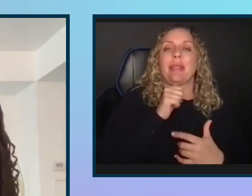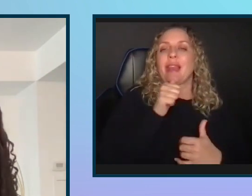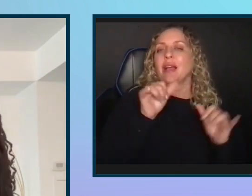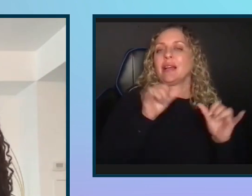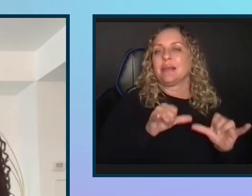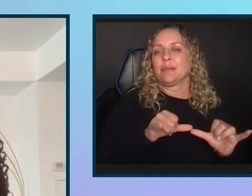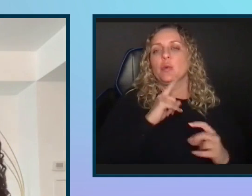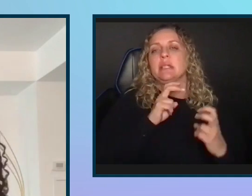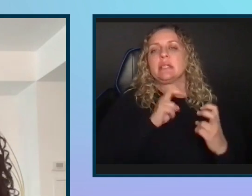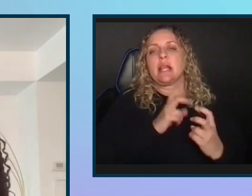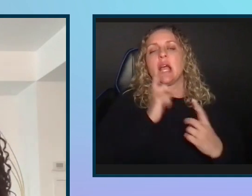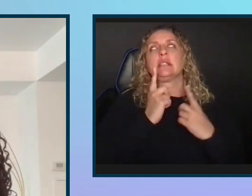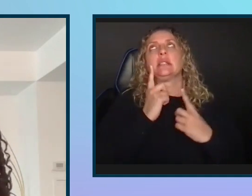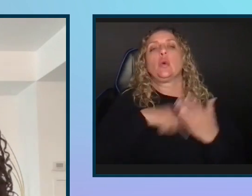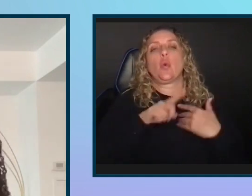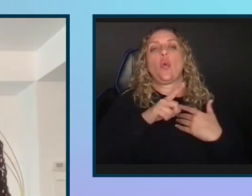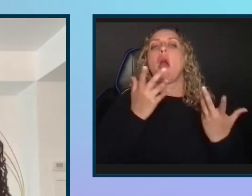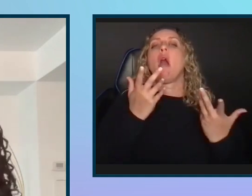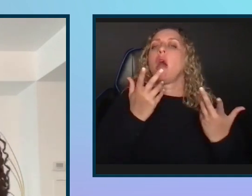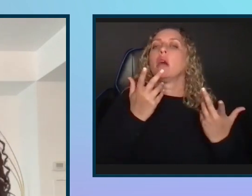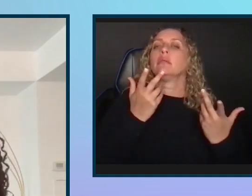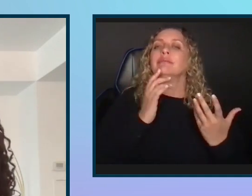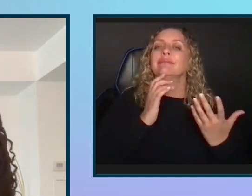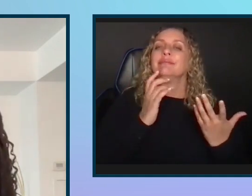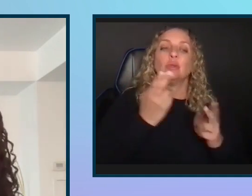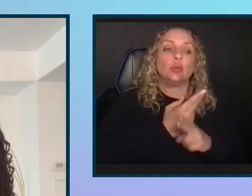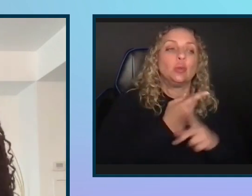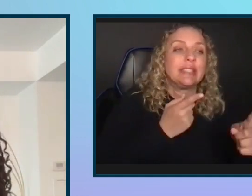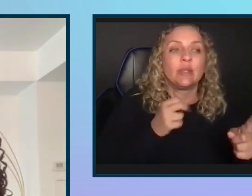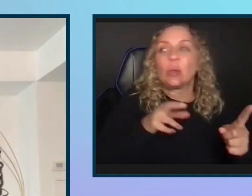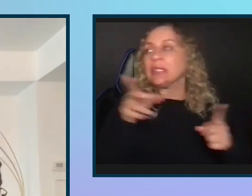and like consider what the trade offs are. But definitely it's not always easy, especially when we're coming up